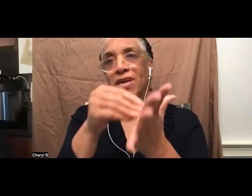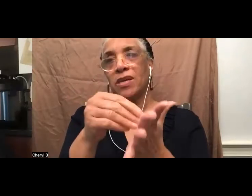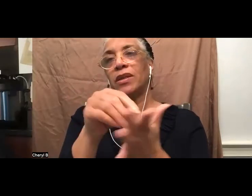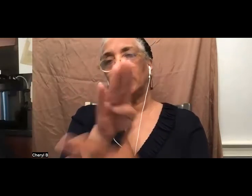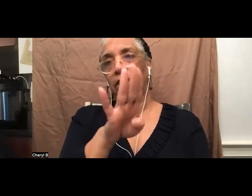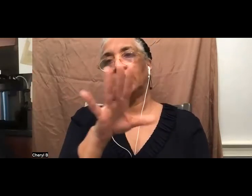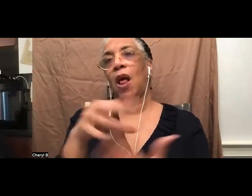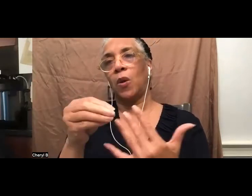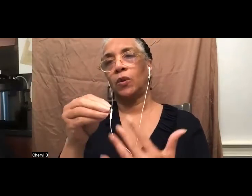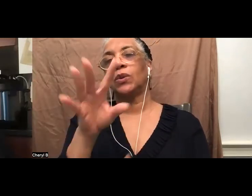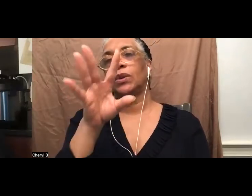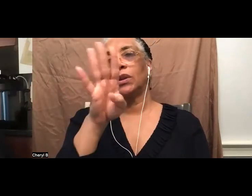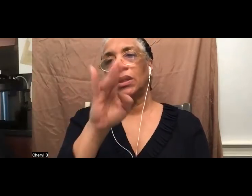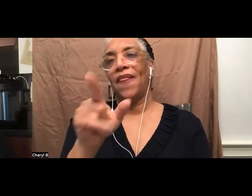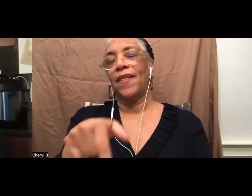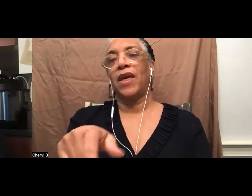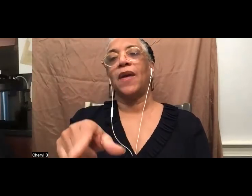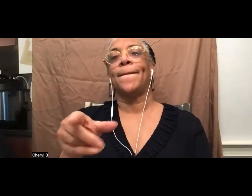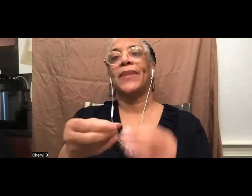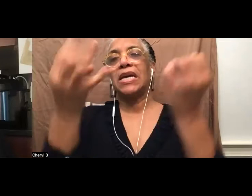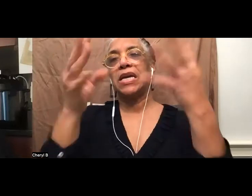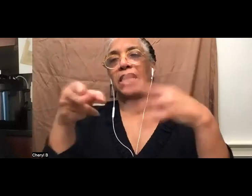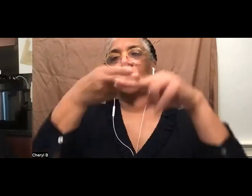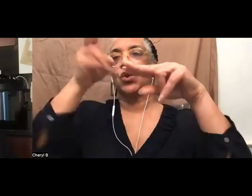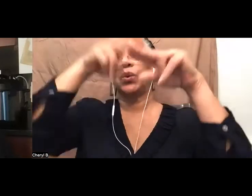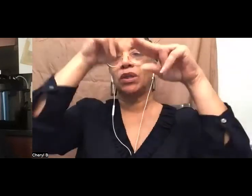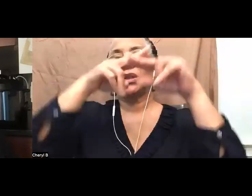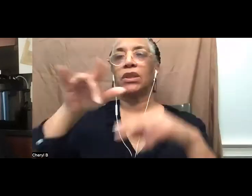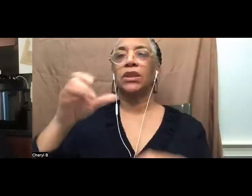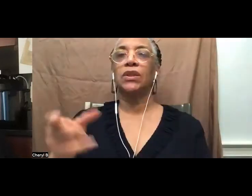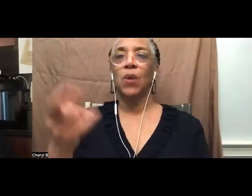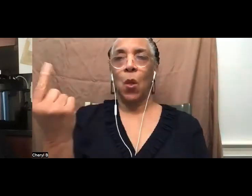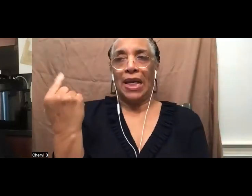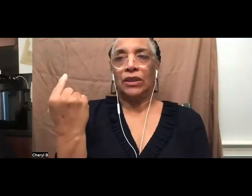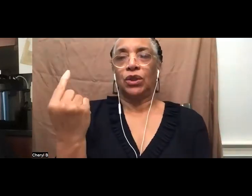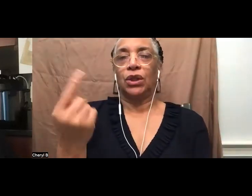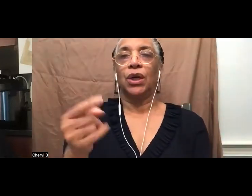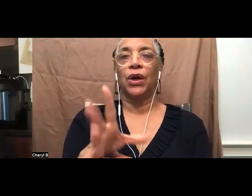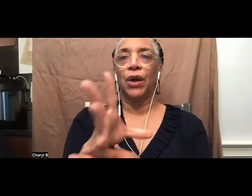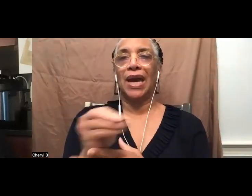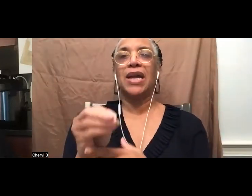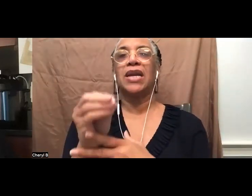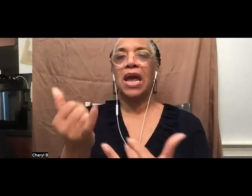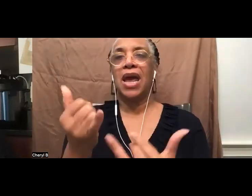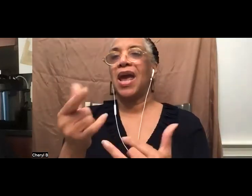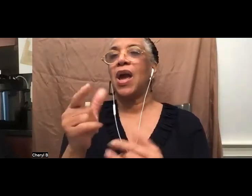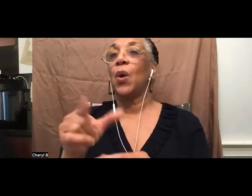over the years including this year and last. For context, the US currently spends more on defense than 11 countries